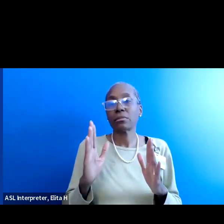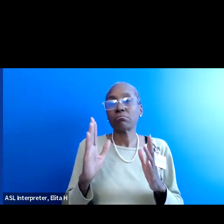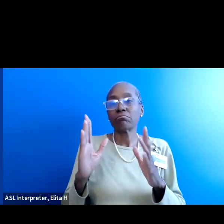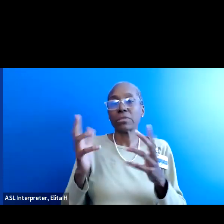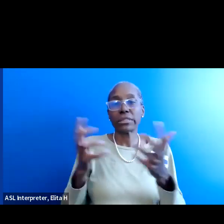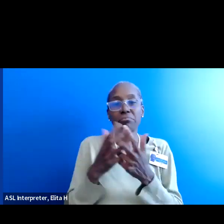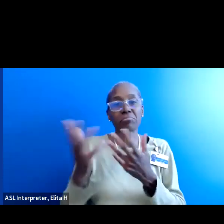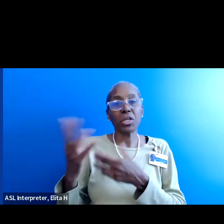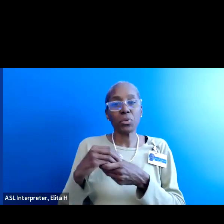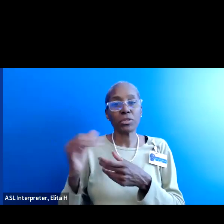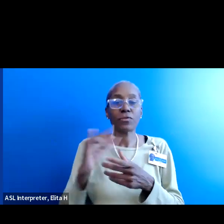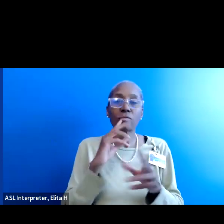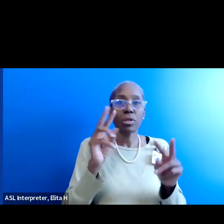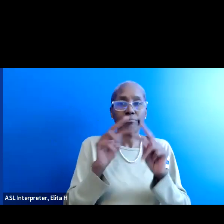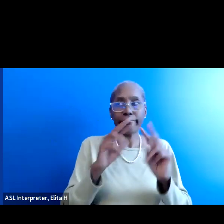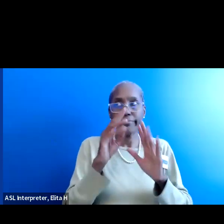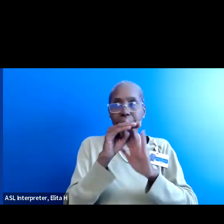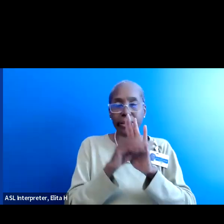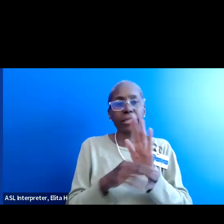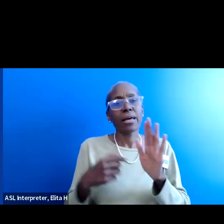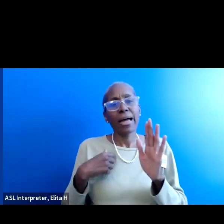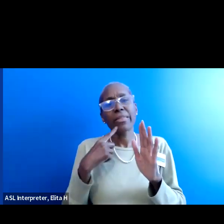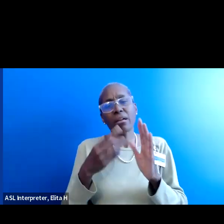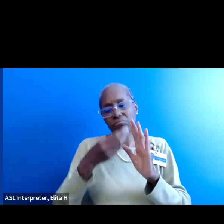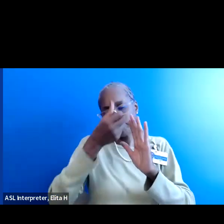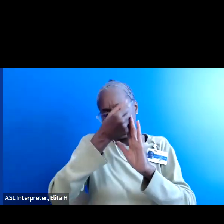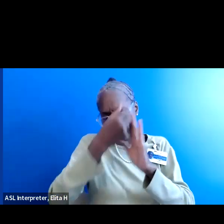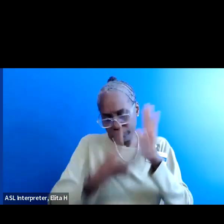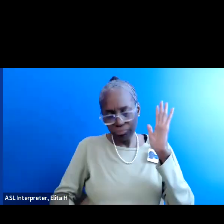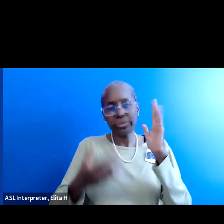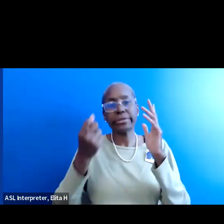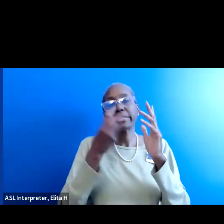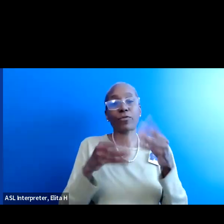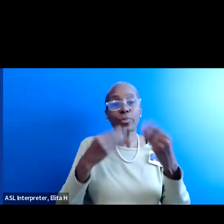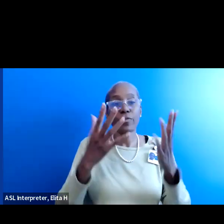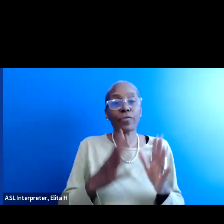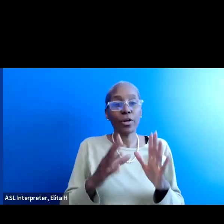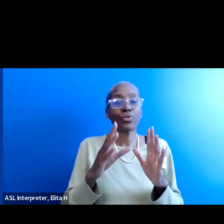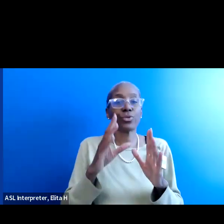So you can look at that list and I believe they have a list of actual providers that they've worked with at that website.